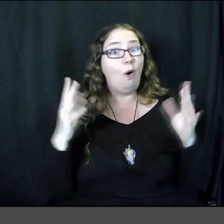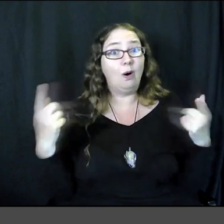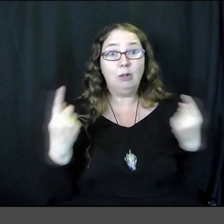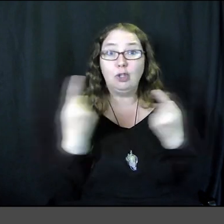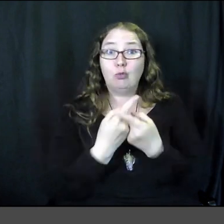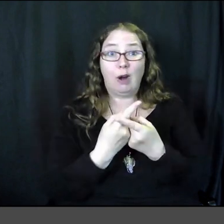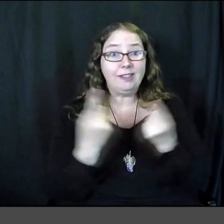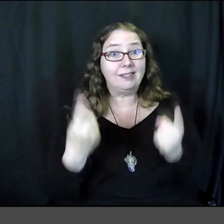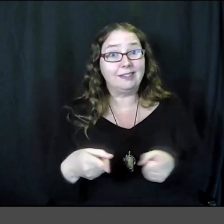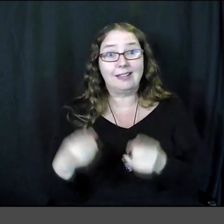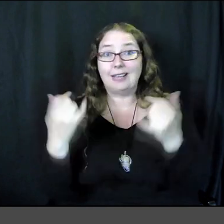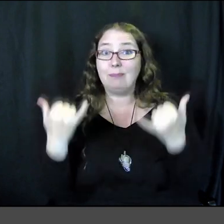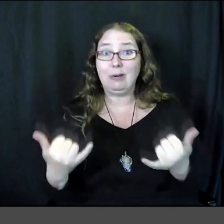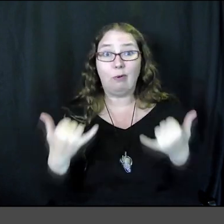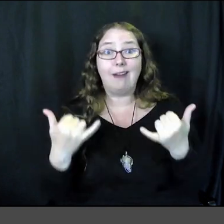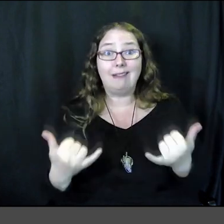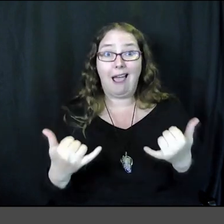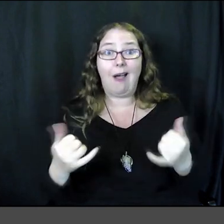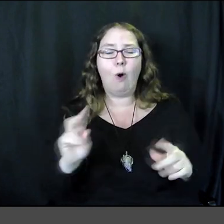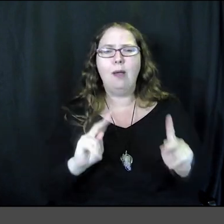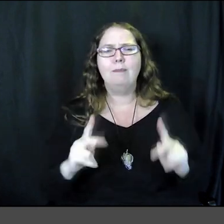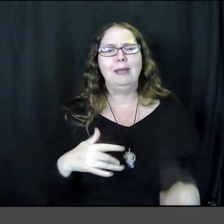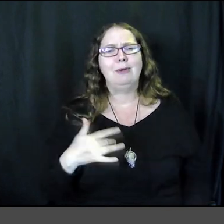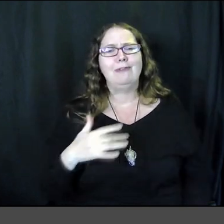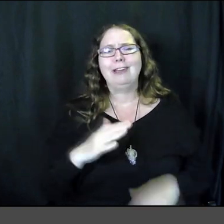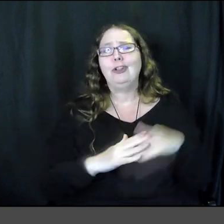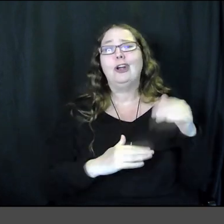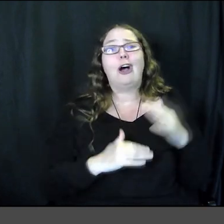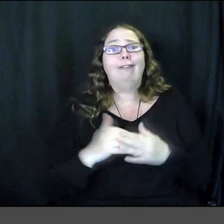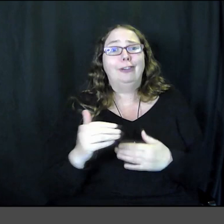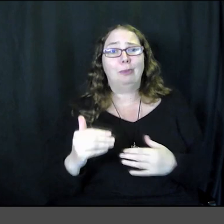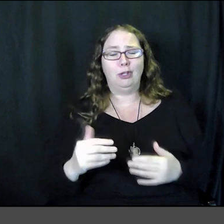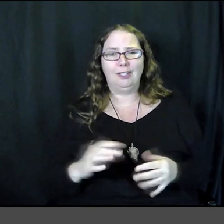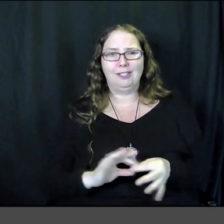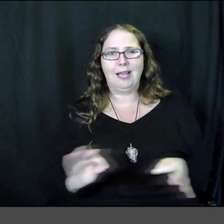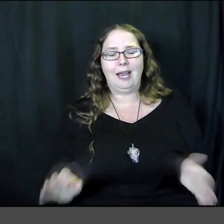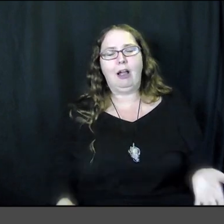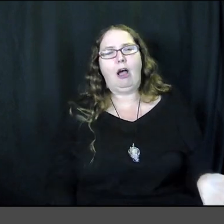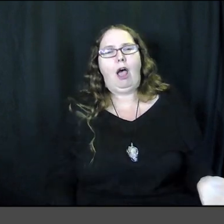VERY COMFORTABLE IN IN SAYING, WHO NEEDS THAT ETHNIC STUDIES STUFF?